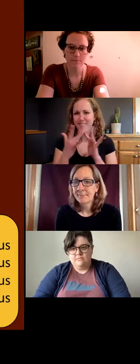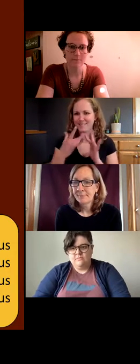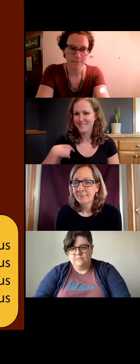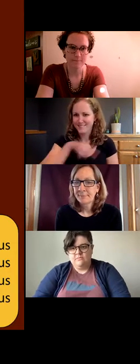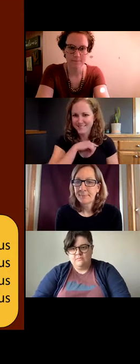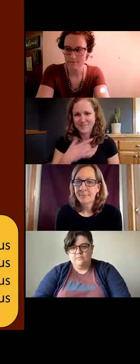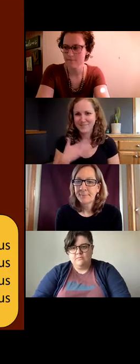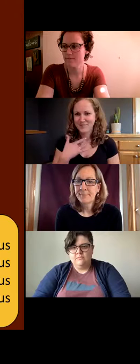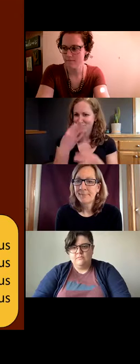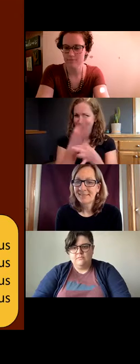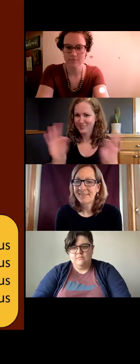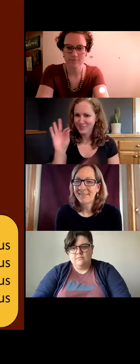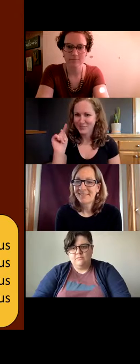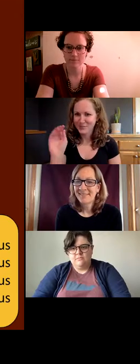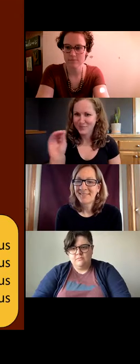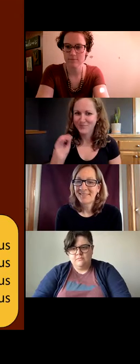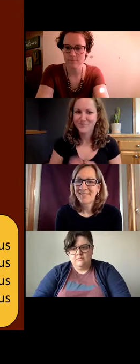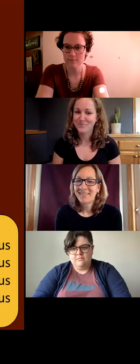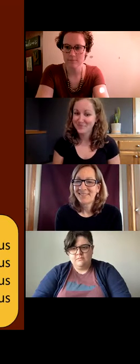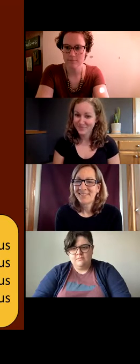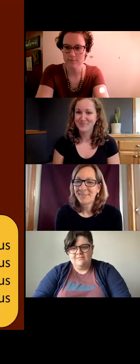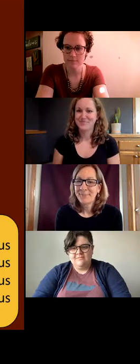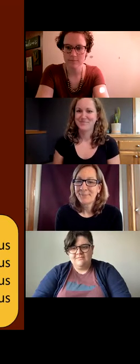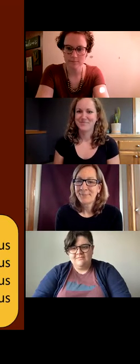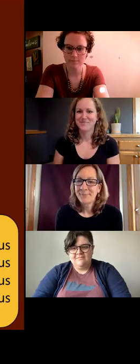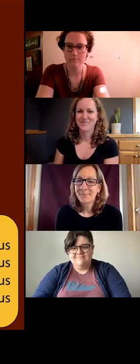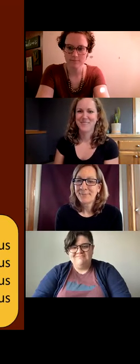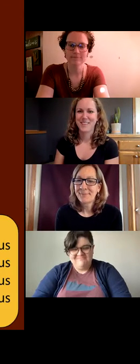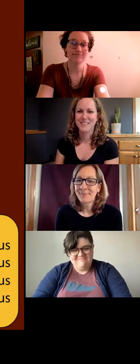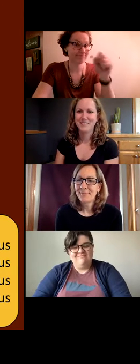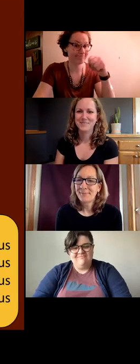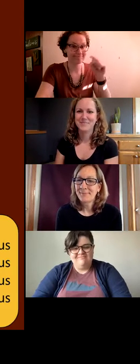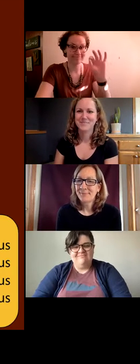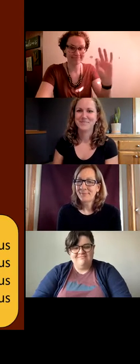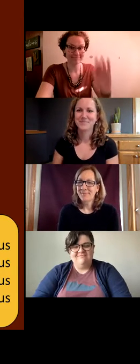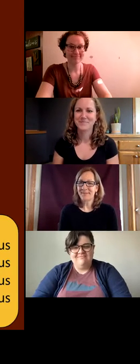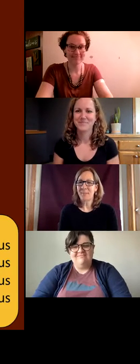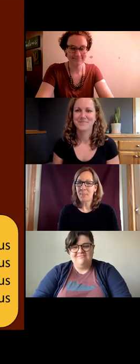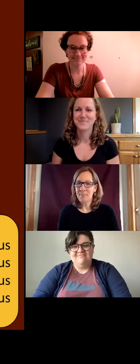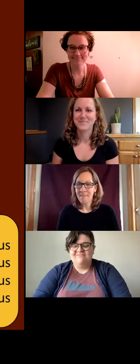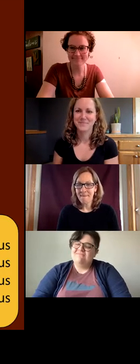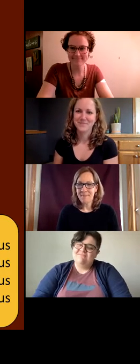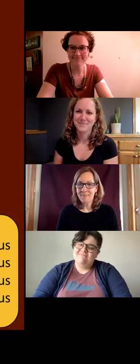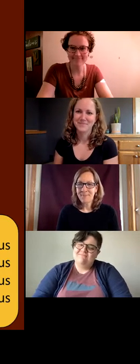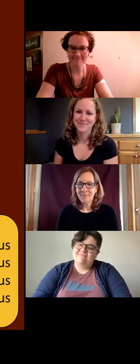Chelsea: Yes, please.